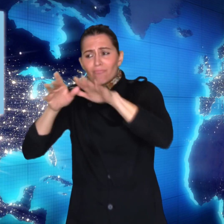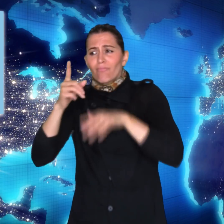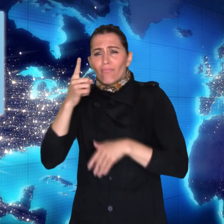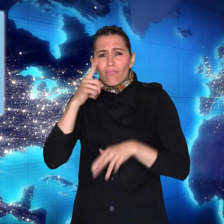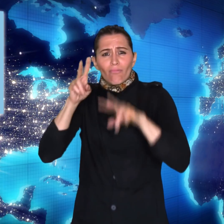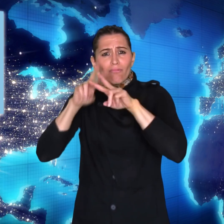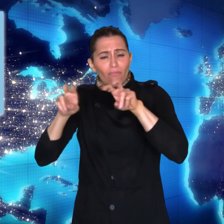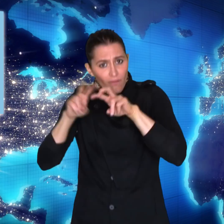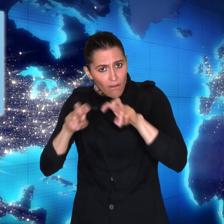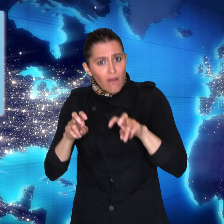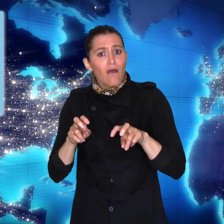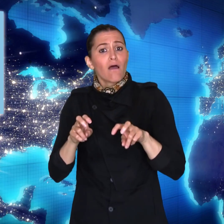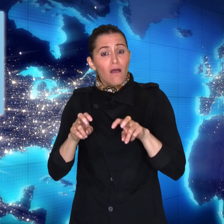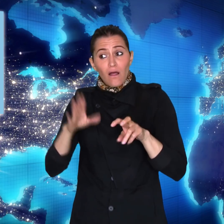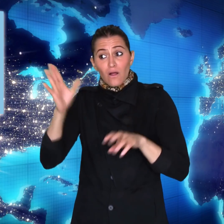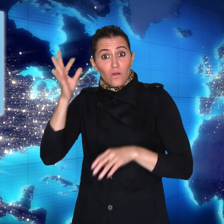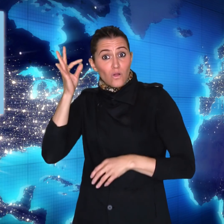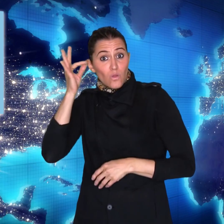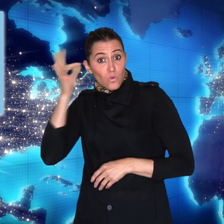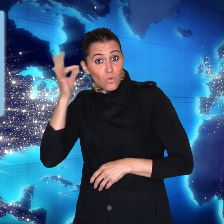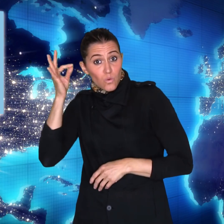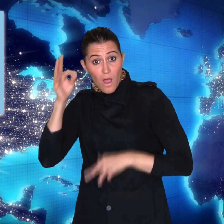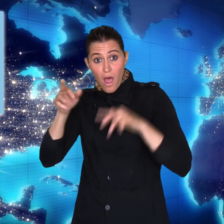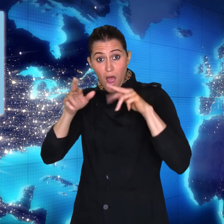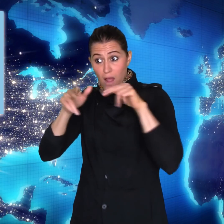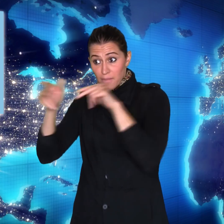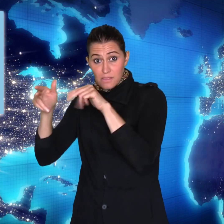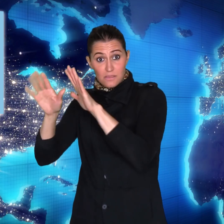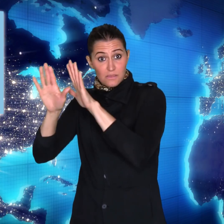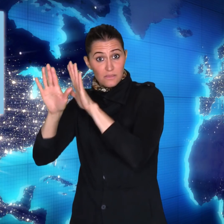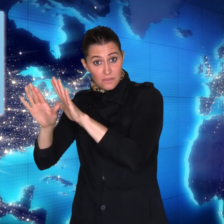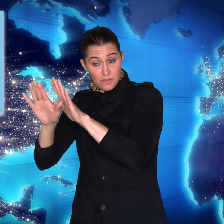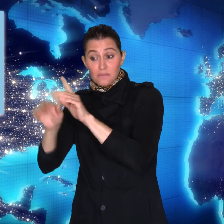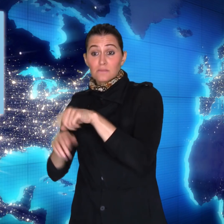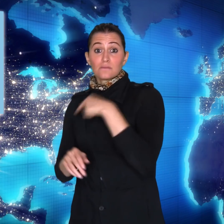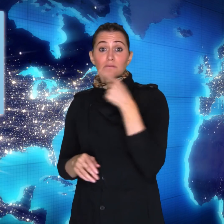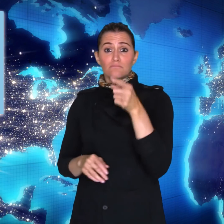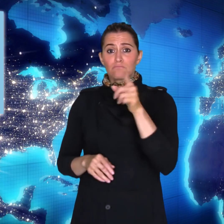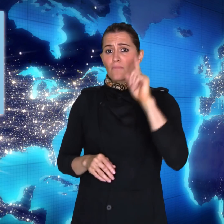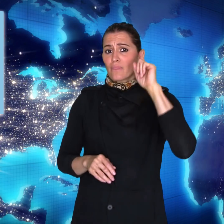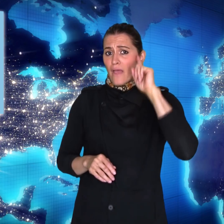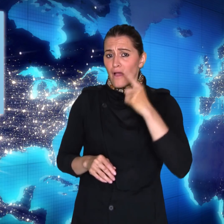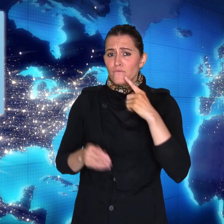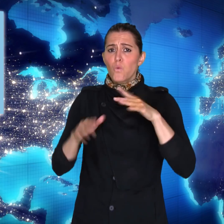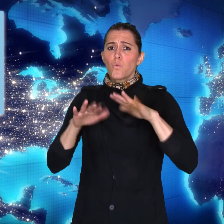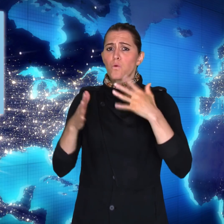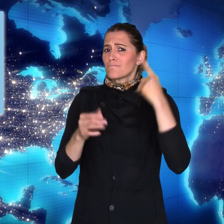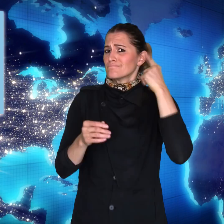traumatized as they need to